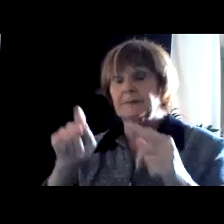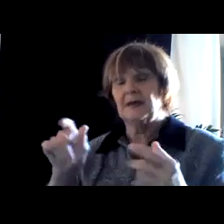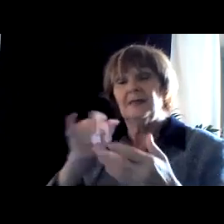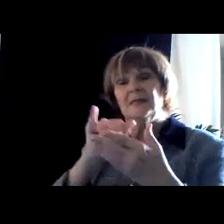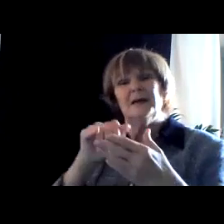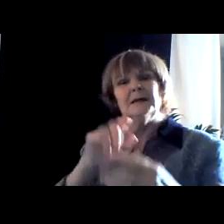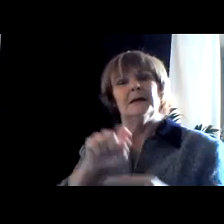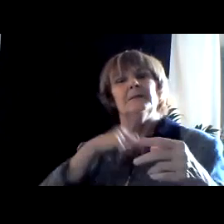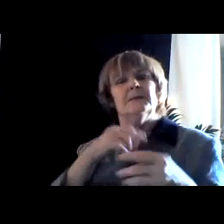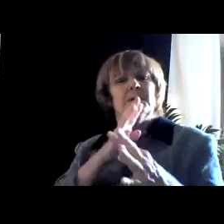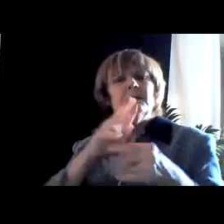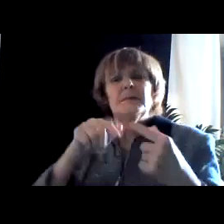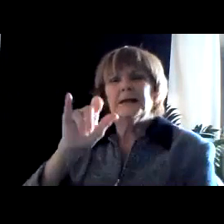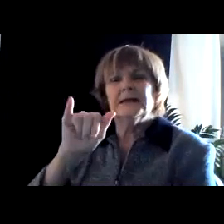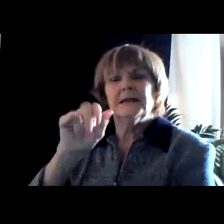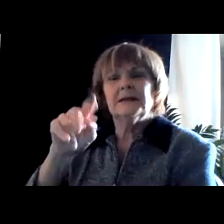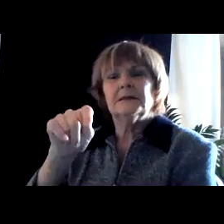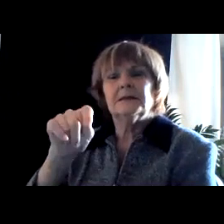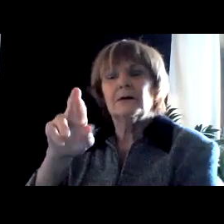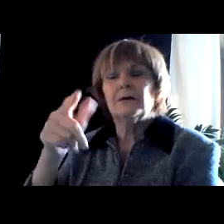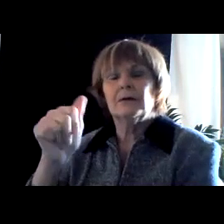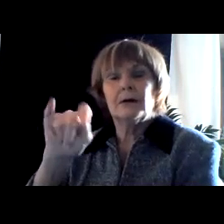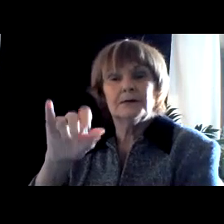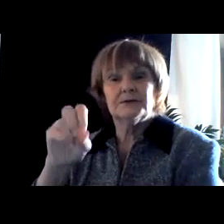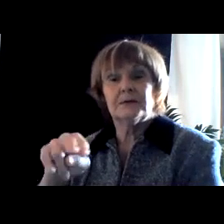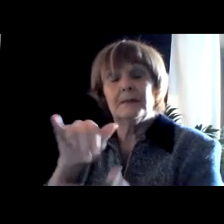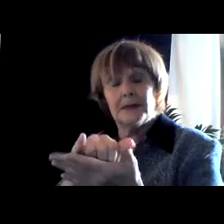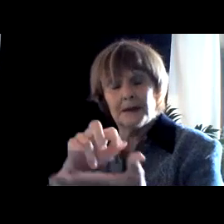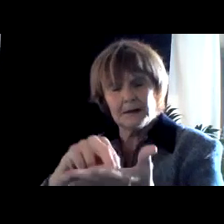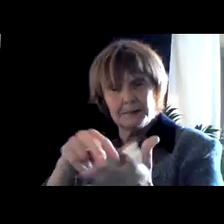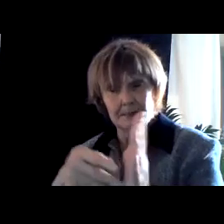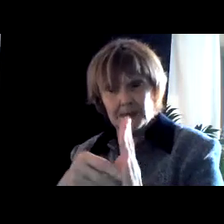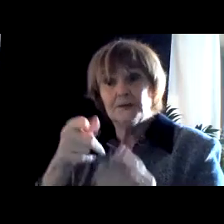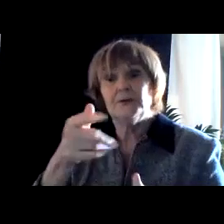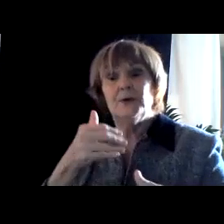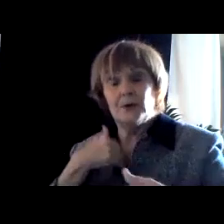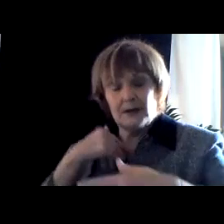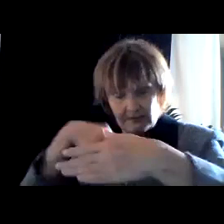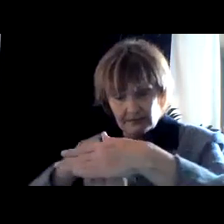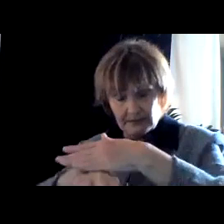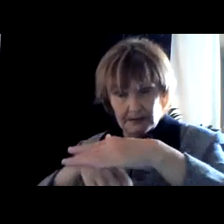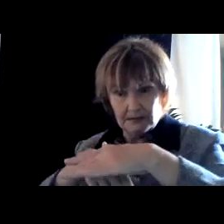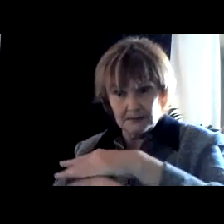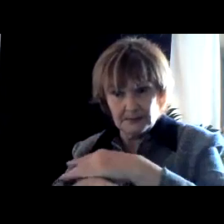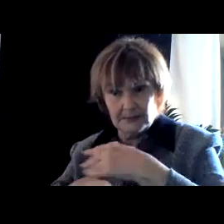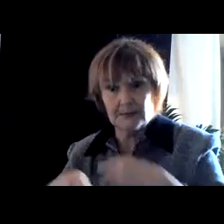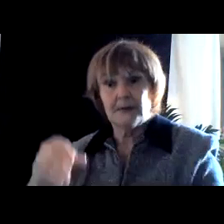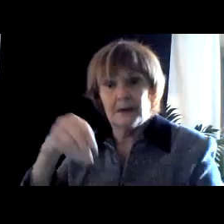that you now have equitable access to power. So again, we even empower every single step of the way